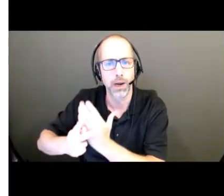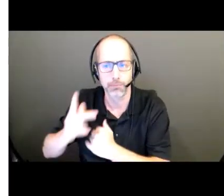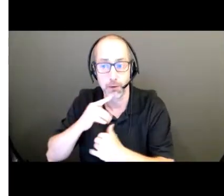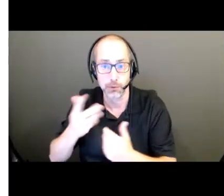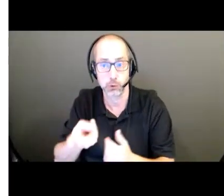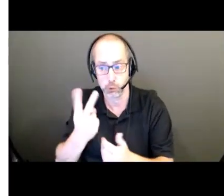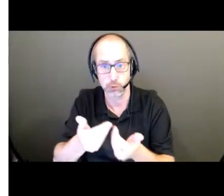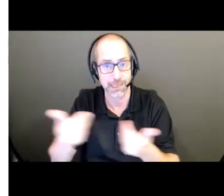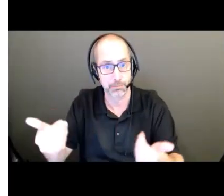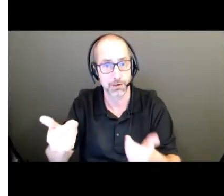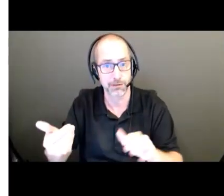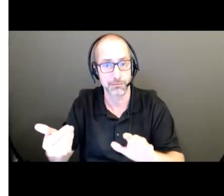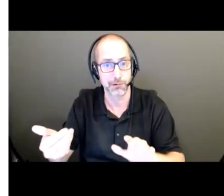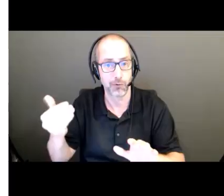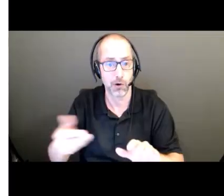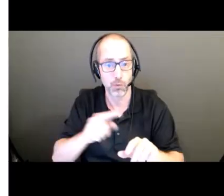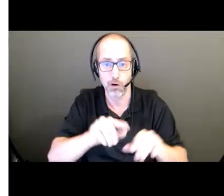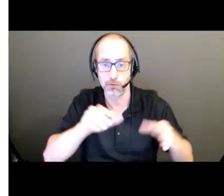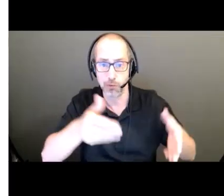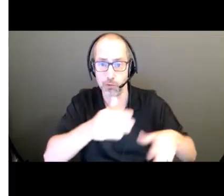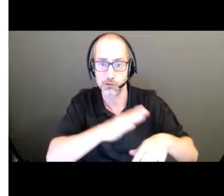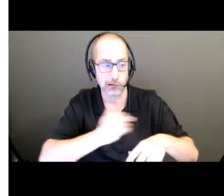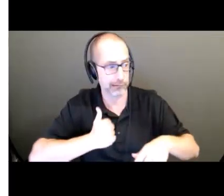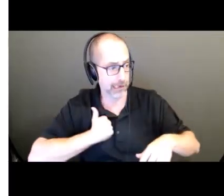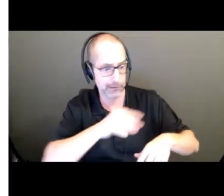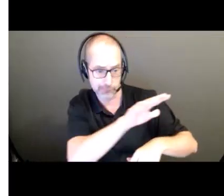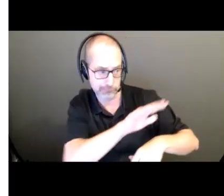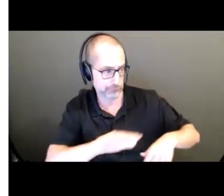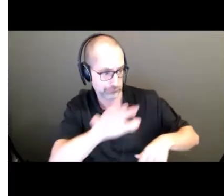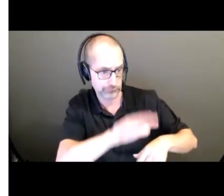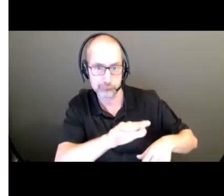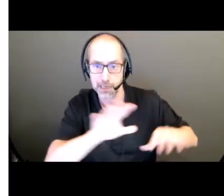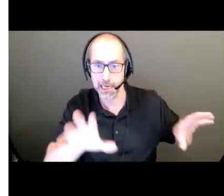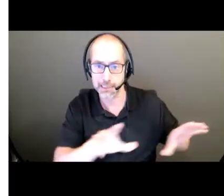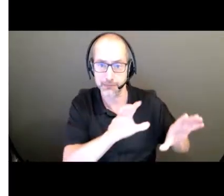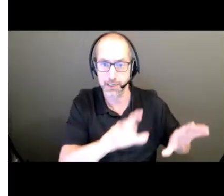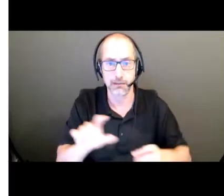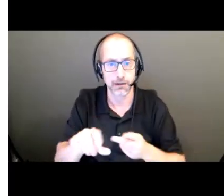One focused on supporting national activities and the other focused on international activities.